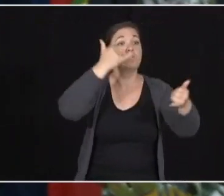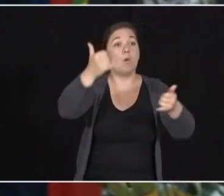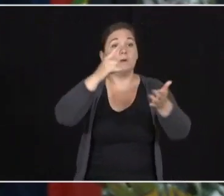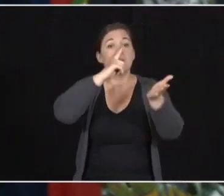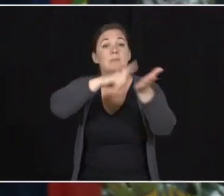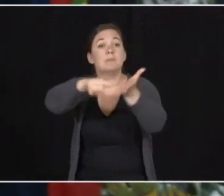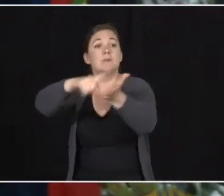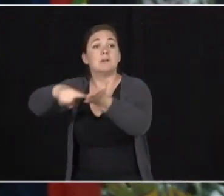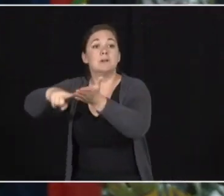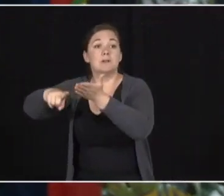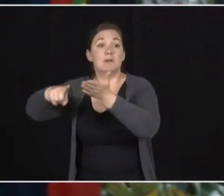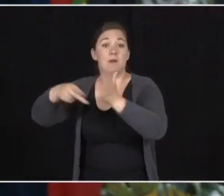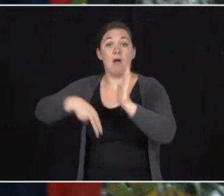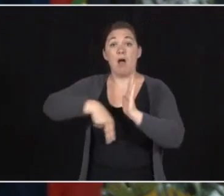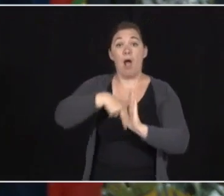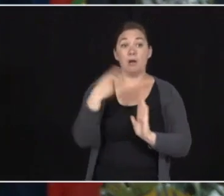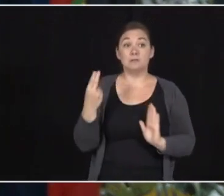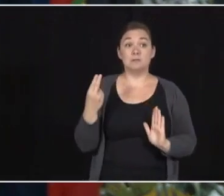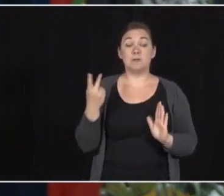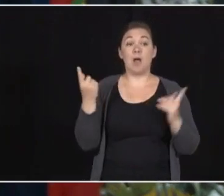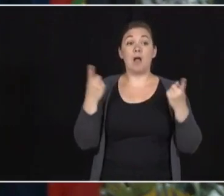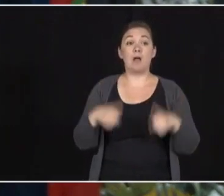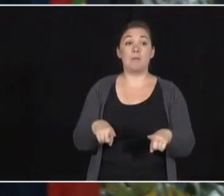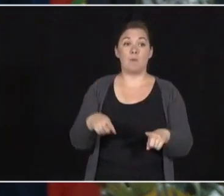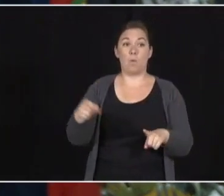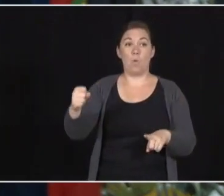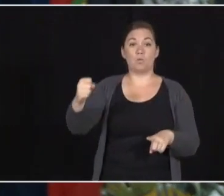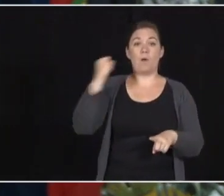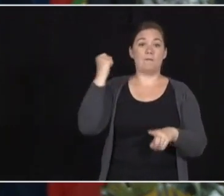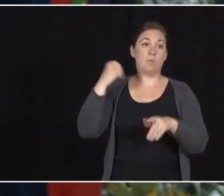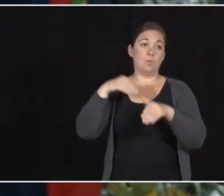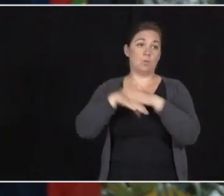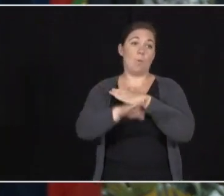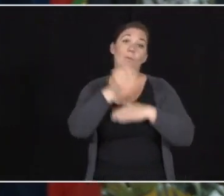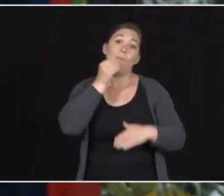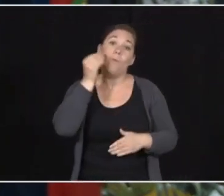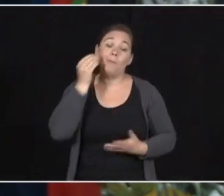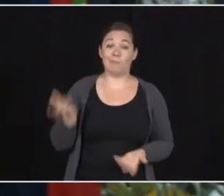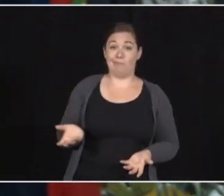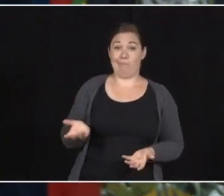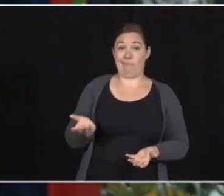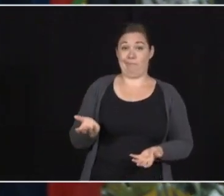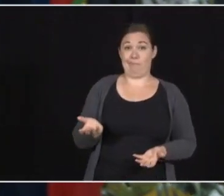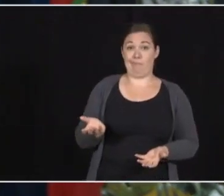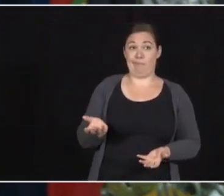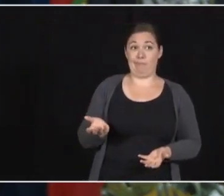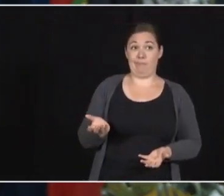to go into these homes. And I want to qualify something. I think the